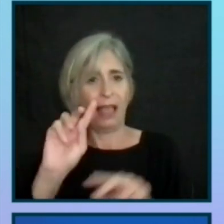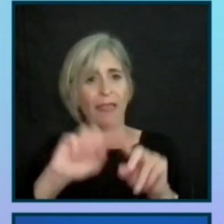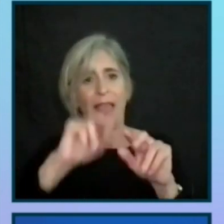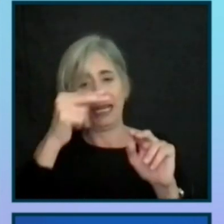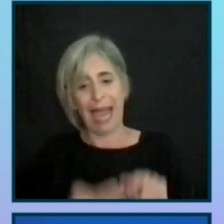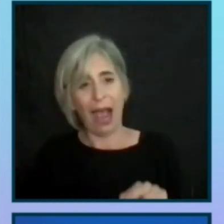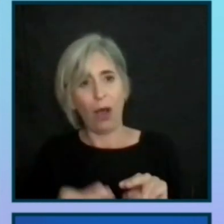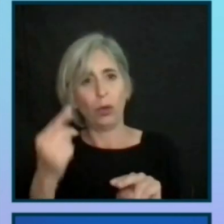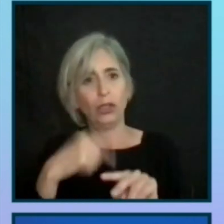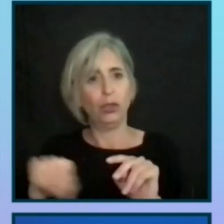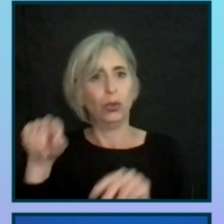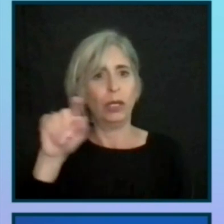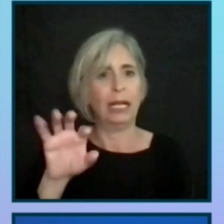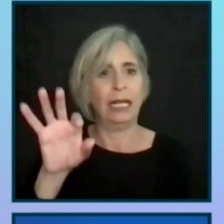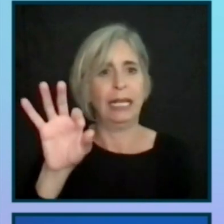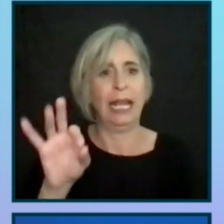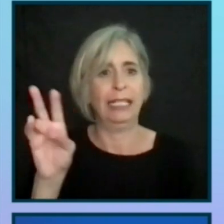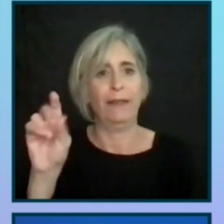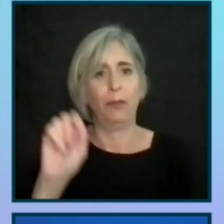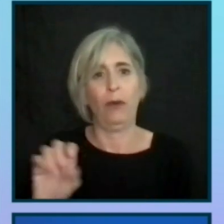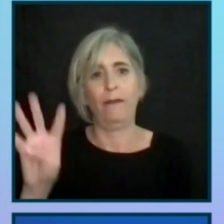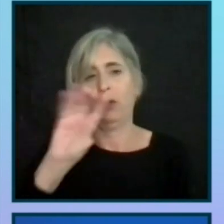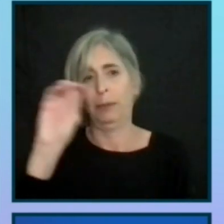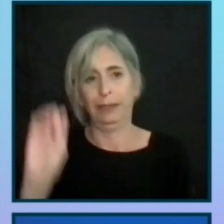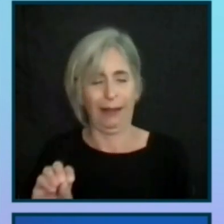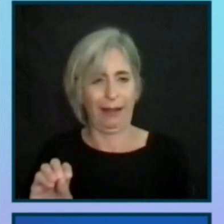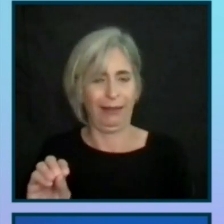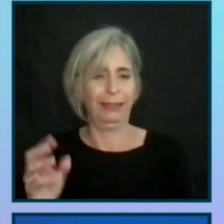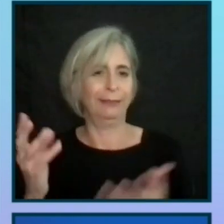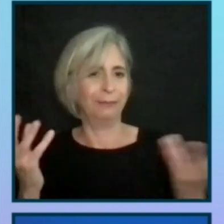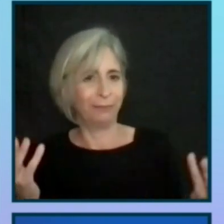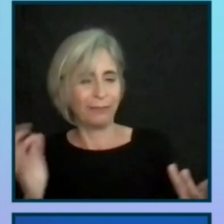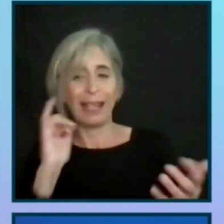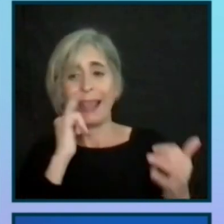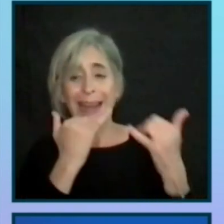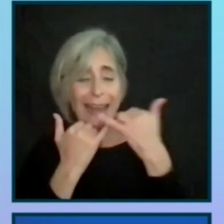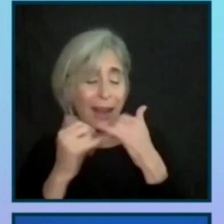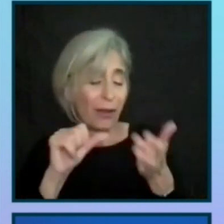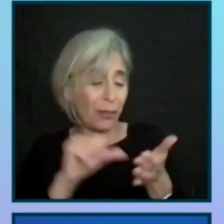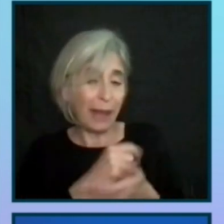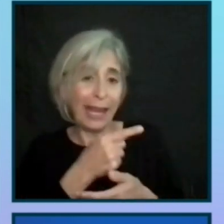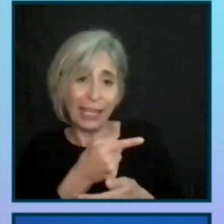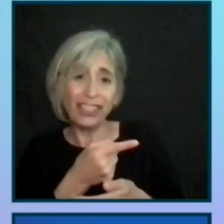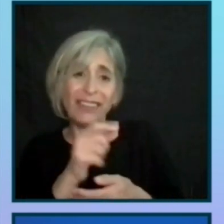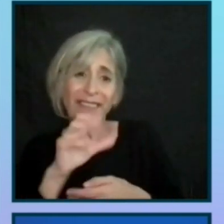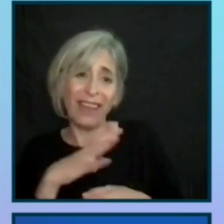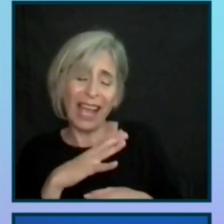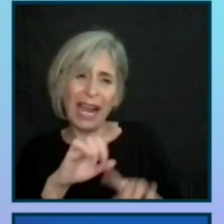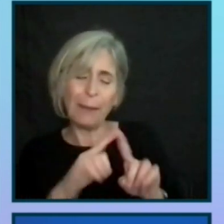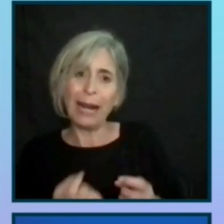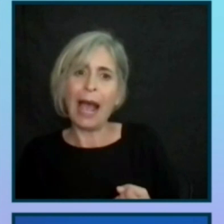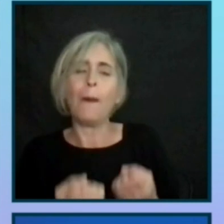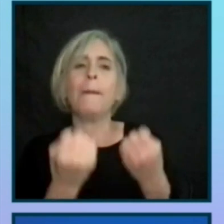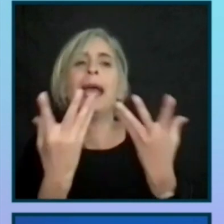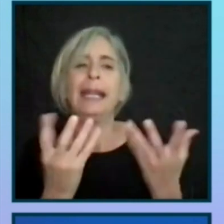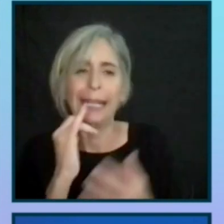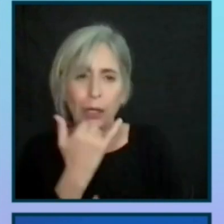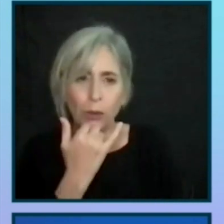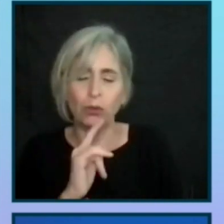And it's one thing to say that there is an error on the page, but it's another, how many errors there are. It's a really important statistic.